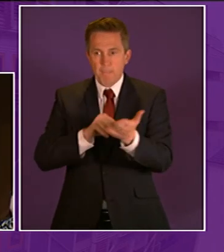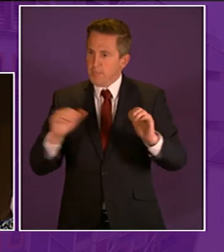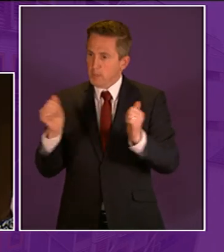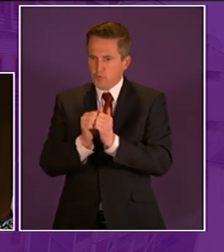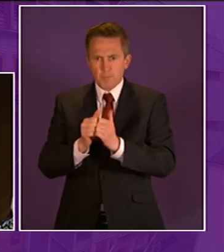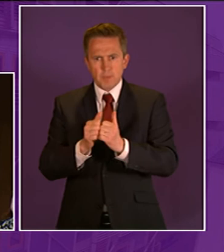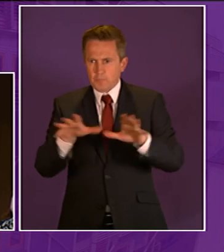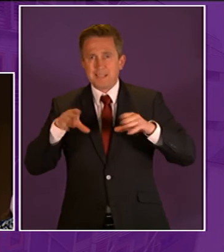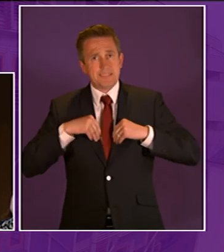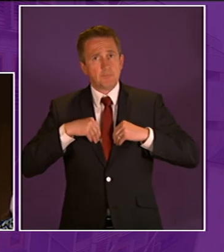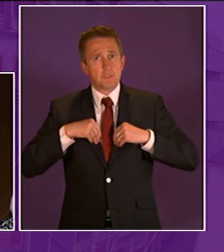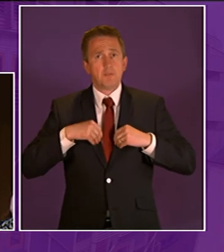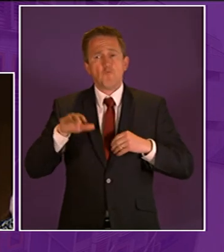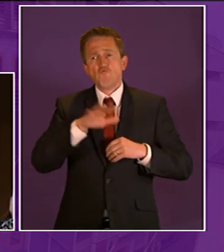9 per cent increase in pay.